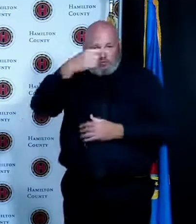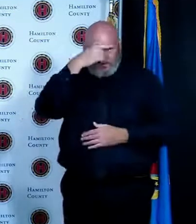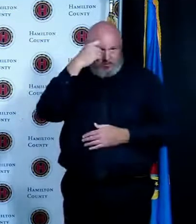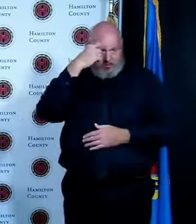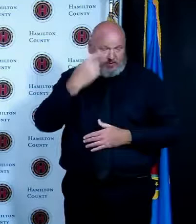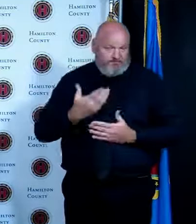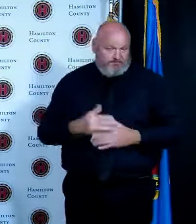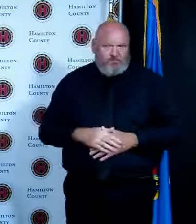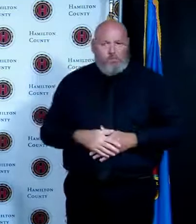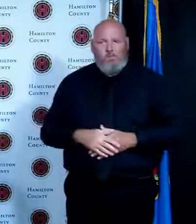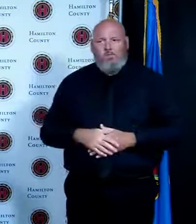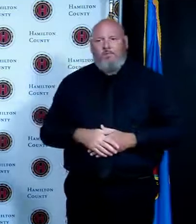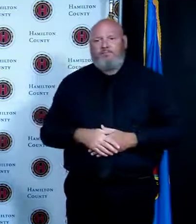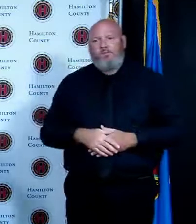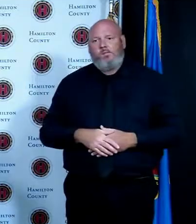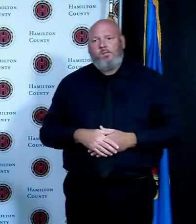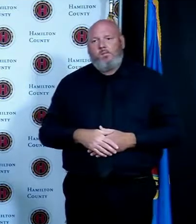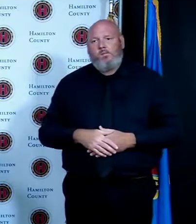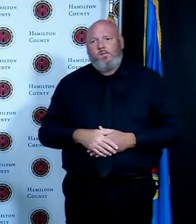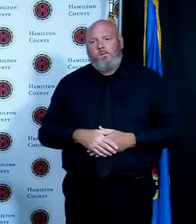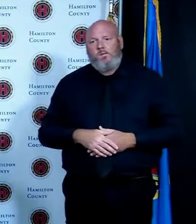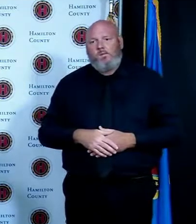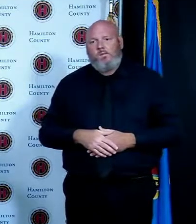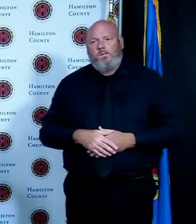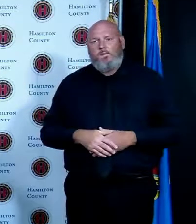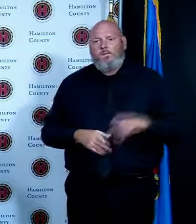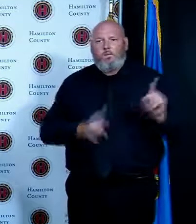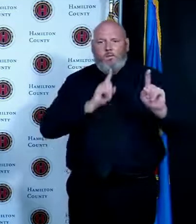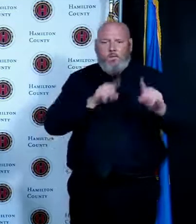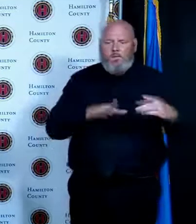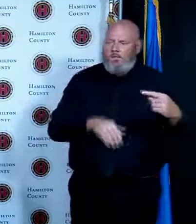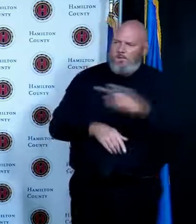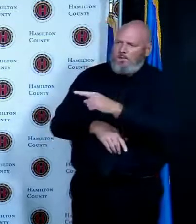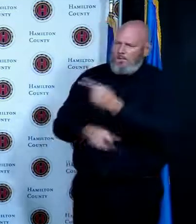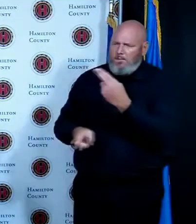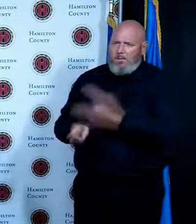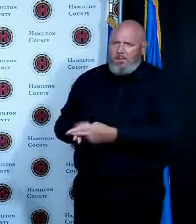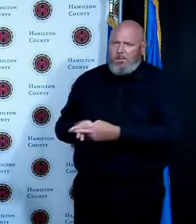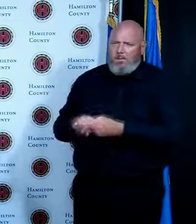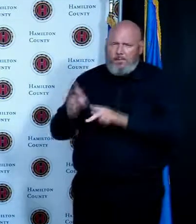social distancing and mask I see a lot of people wearing masks but they're not